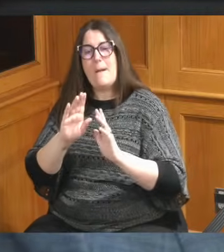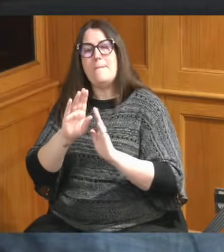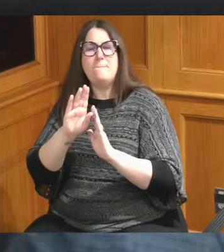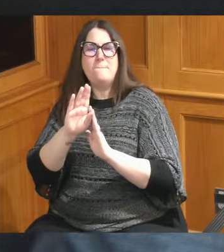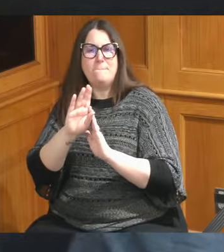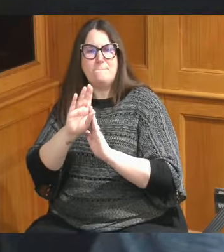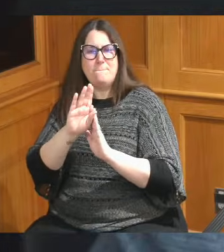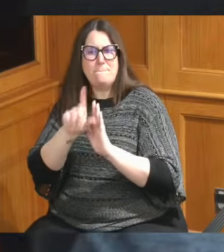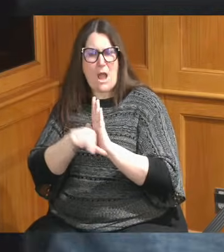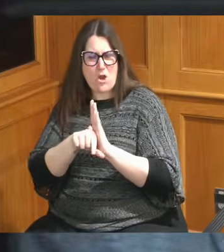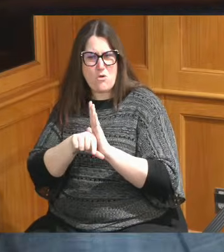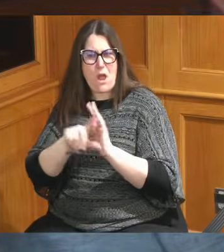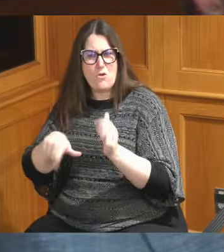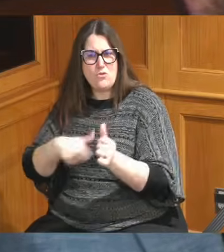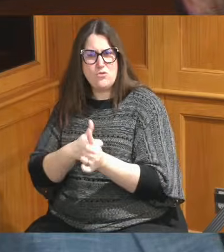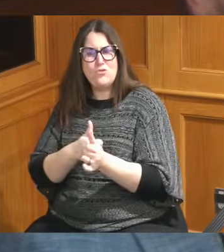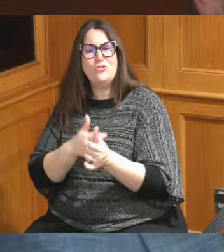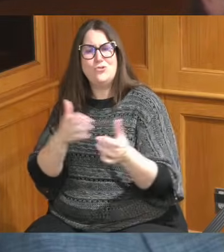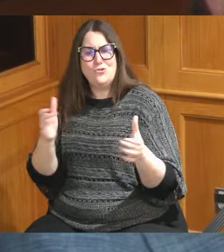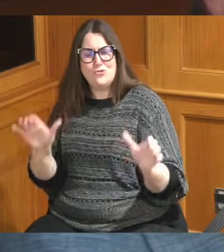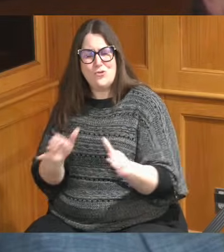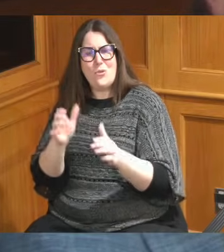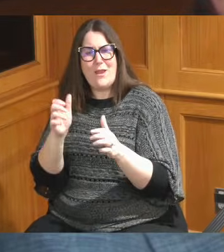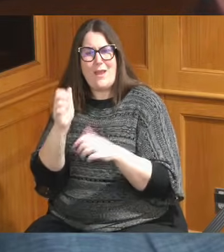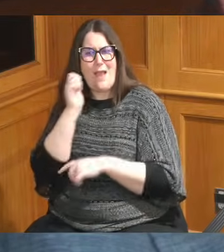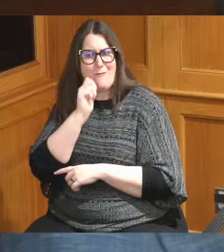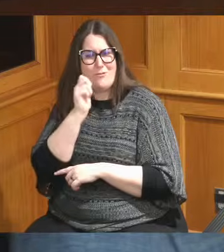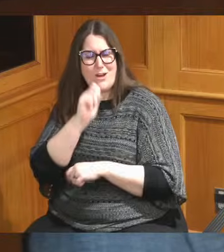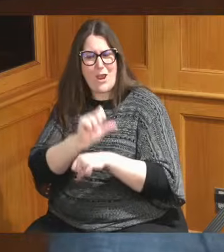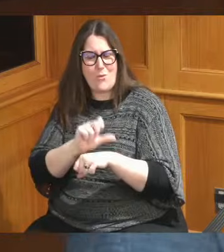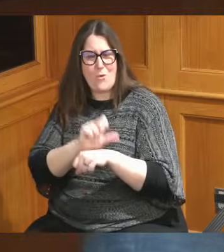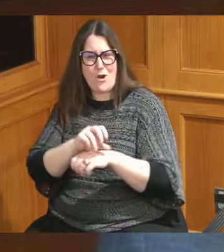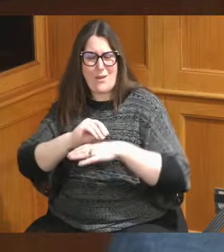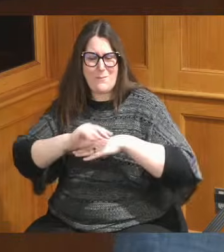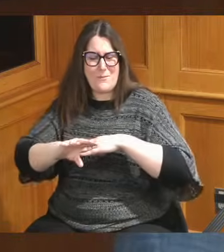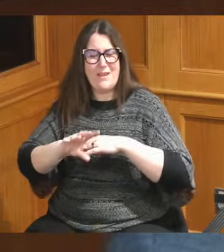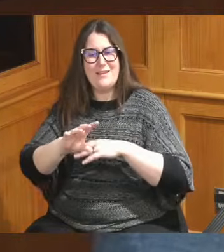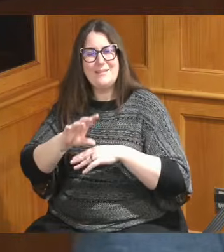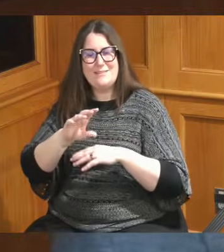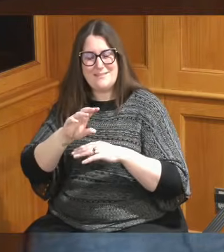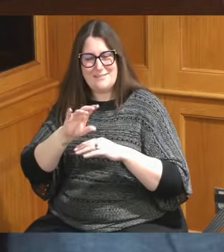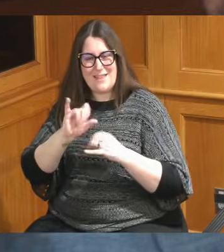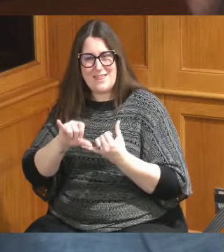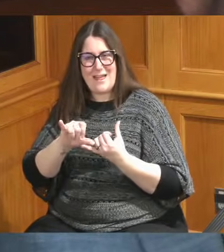bit do but doing the work every day and making a difference in the community. So, Carstell Winston